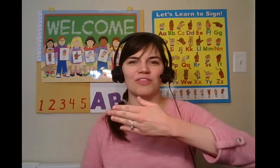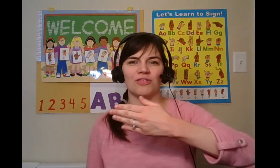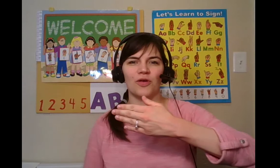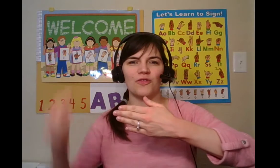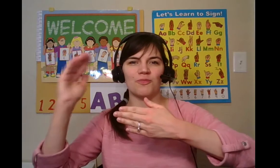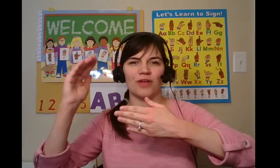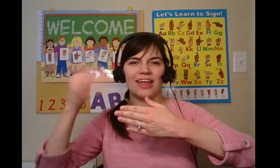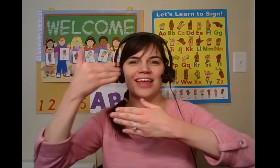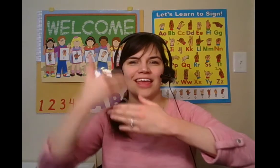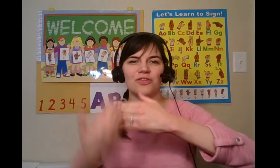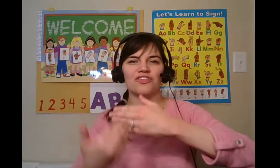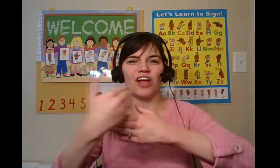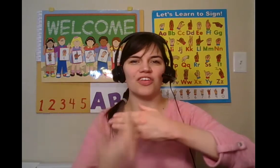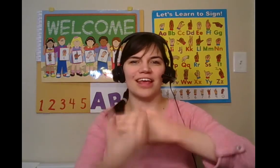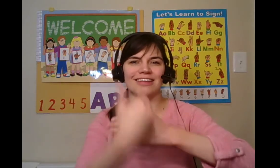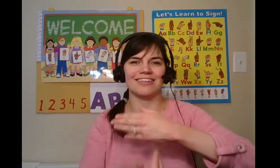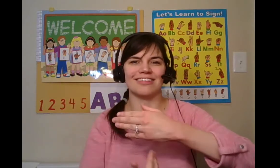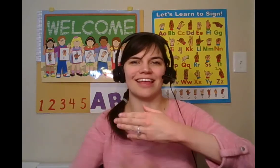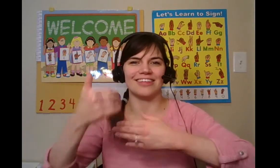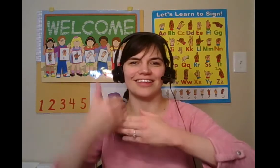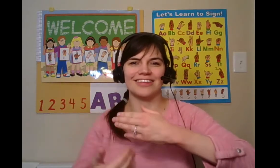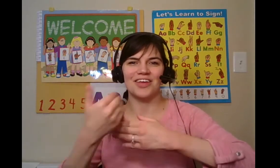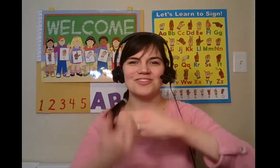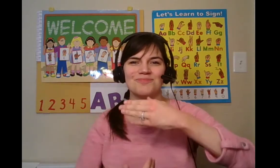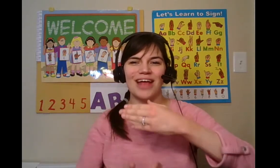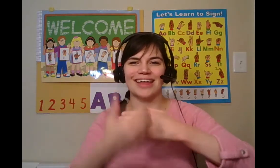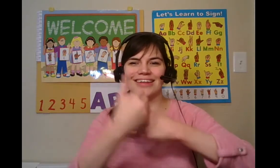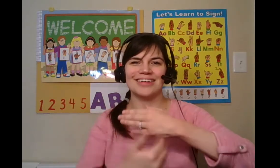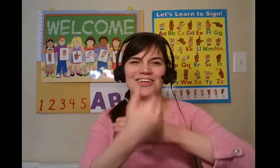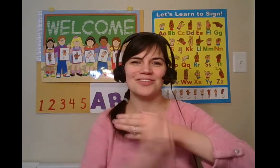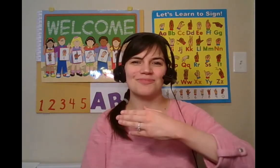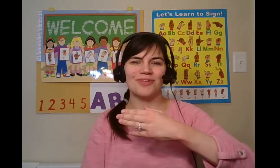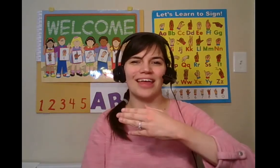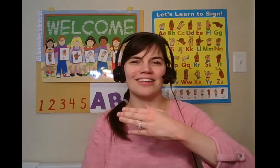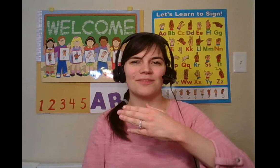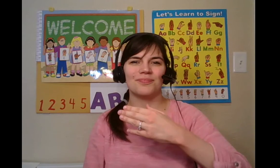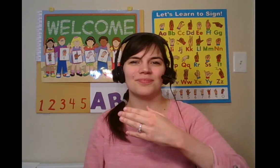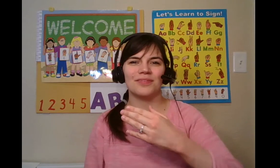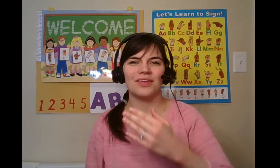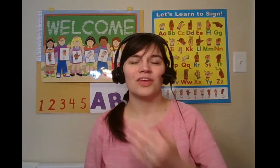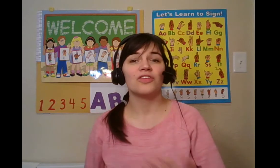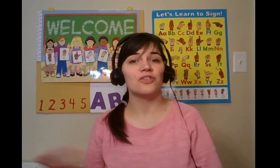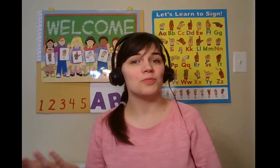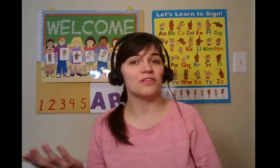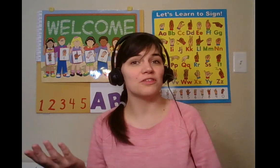loaf of bread and use your other hand to slice it: bread. Bread. 2 pieces of bread